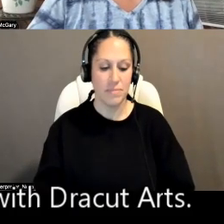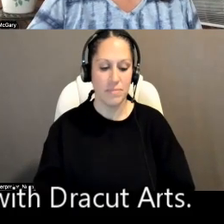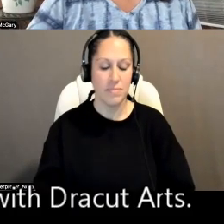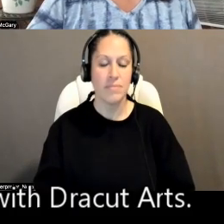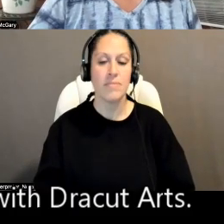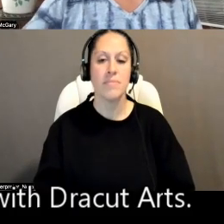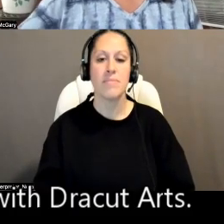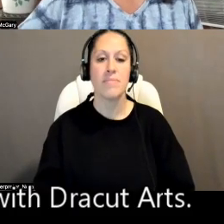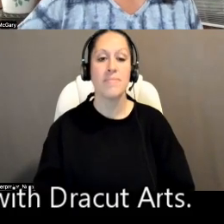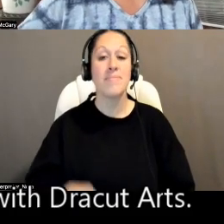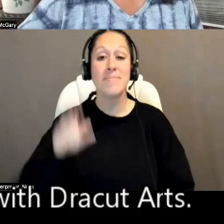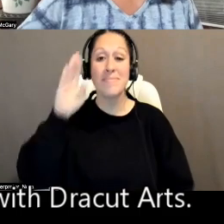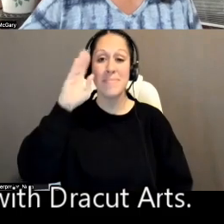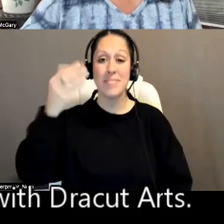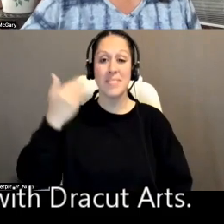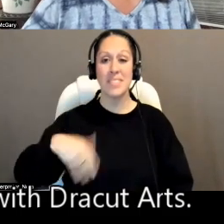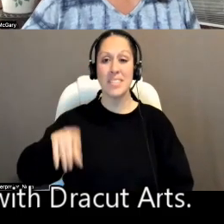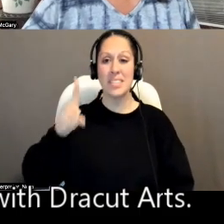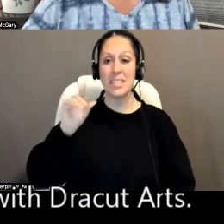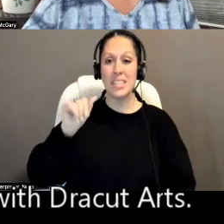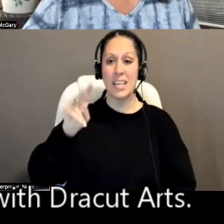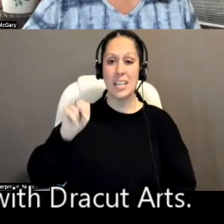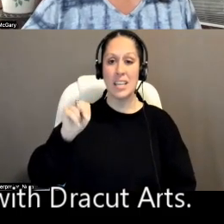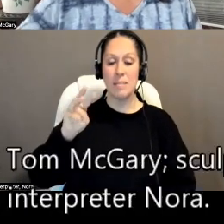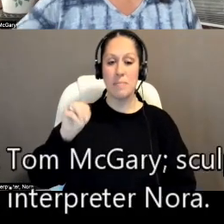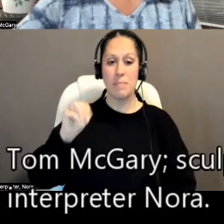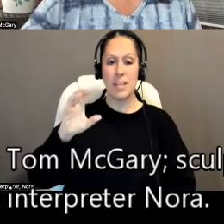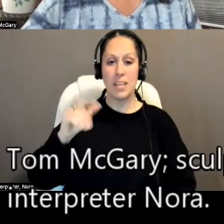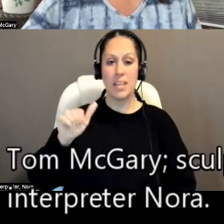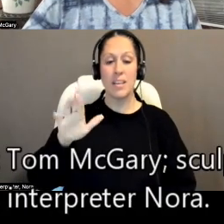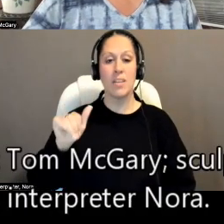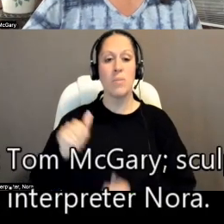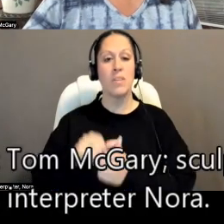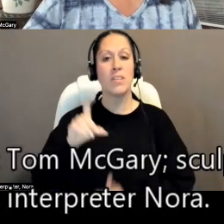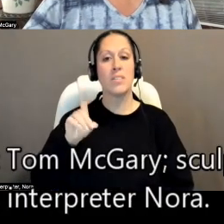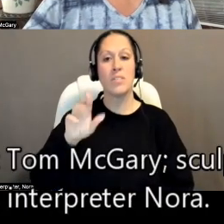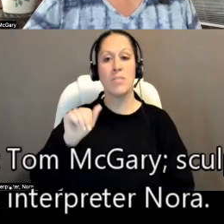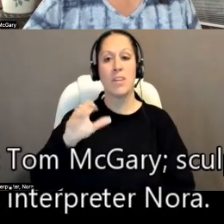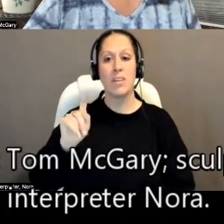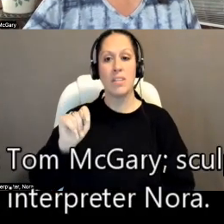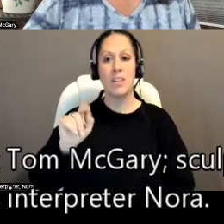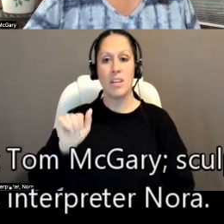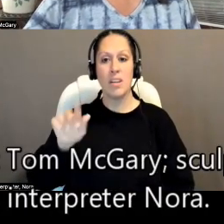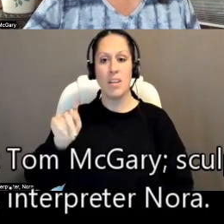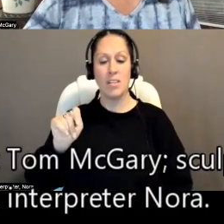Hi! I'm Diane McGary with Dracut Arts. With me today: our co-host Tom McGary;